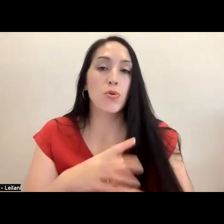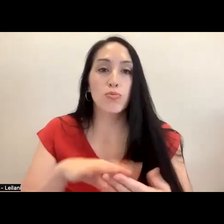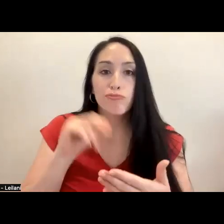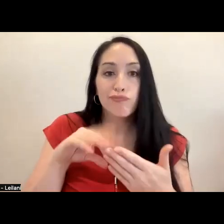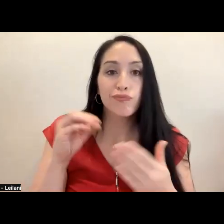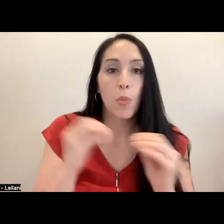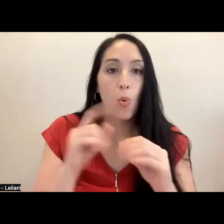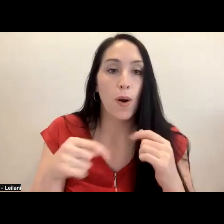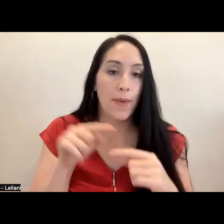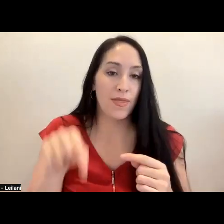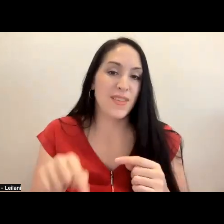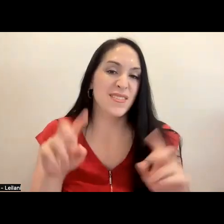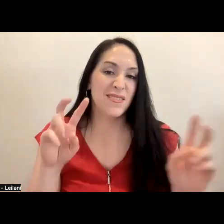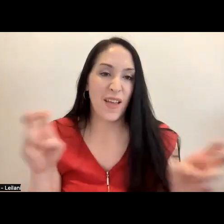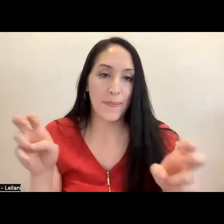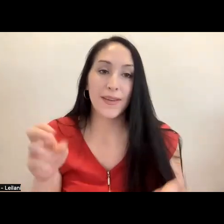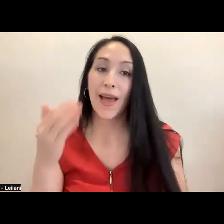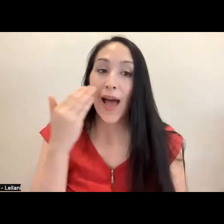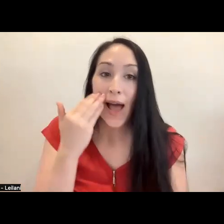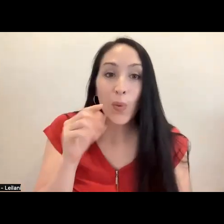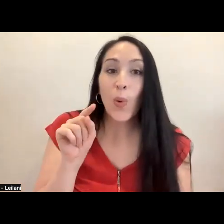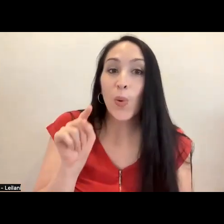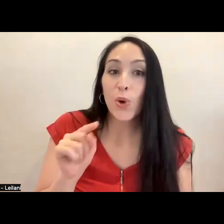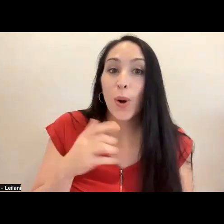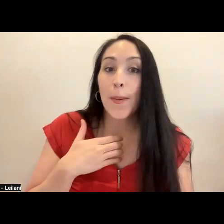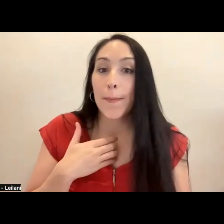12:02:59 You heard for Spencer. He's passionate until we meet again.